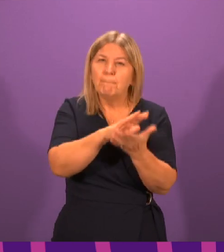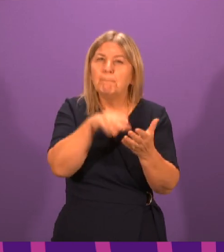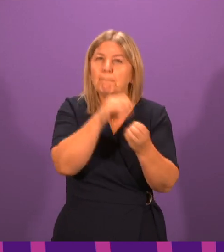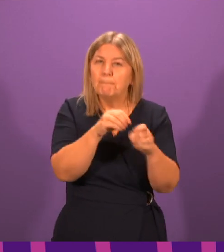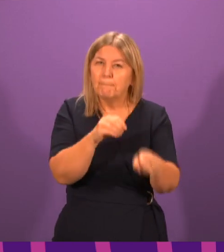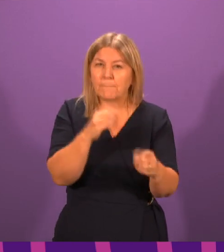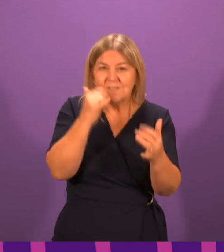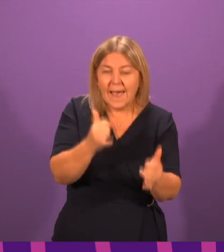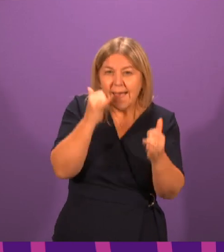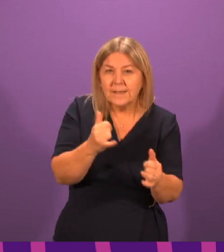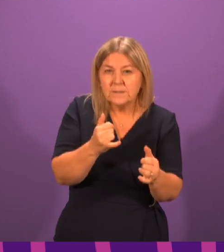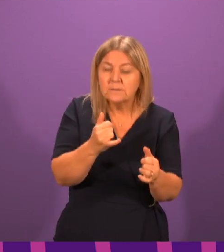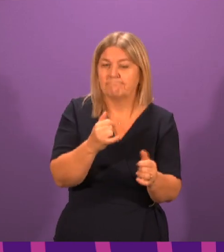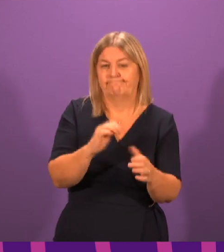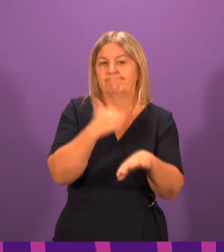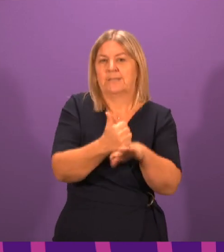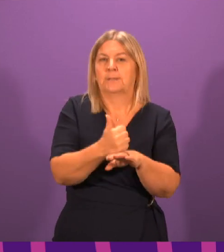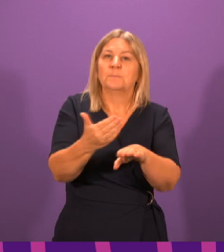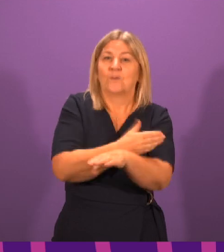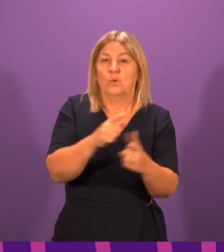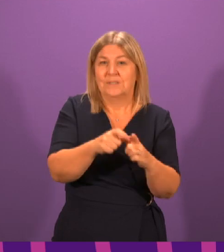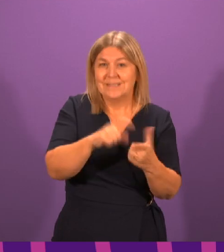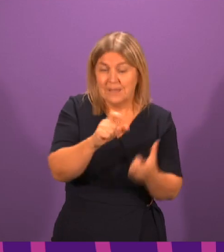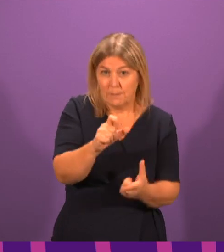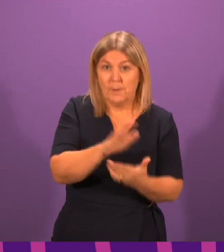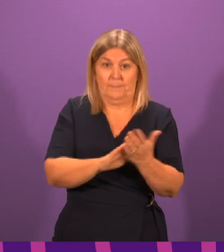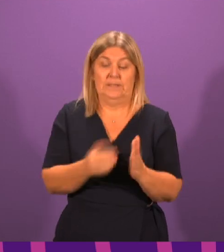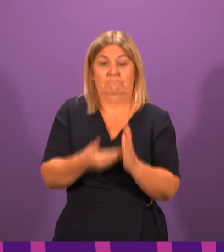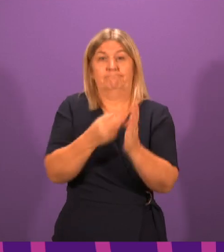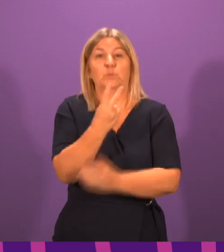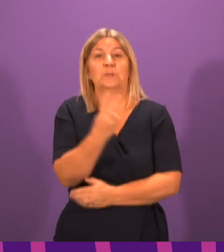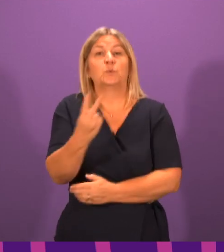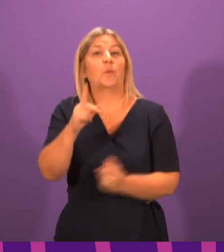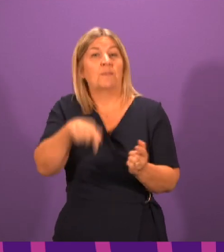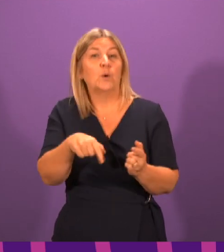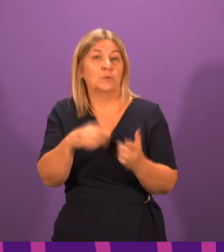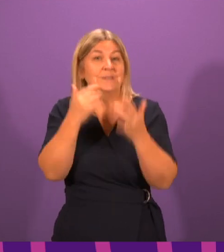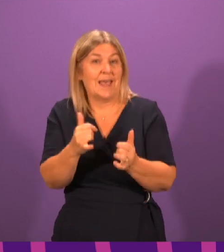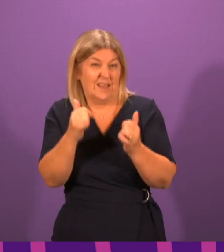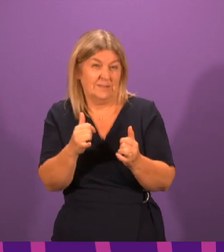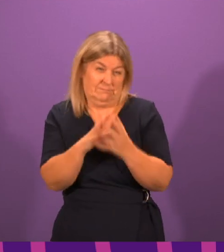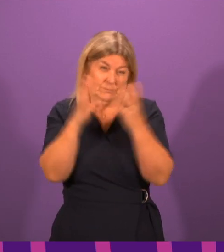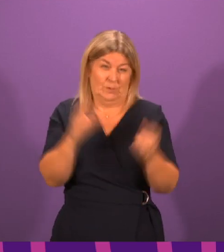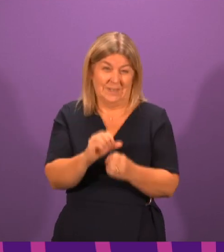by early December, contributing an additional 22,000 daily tests to the 65,000 number.